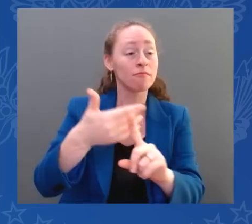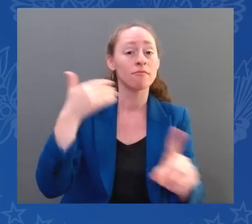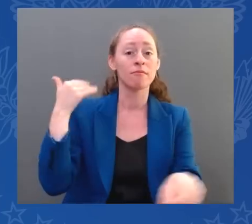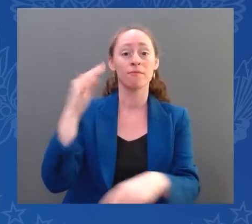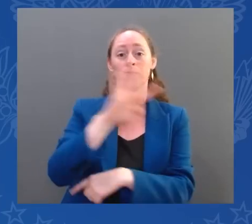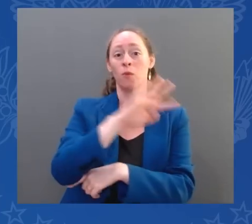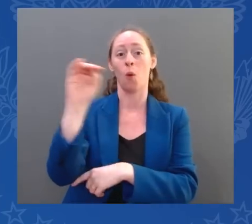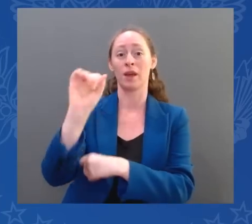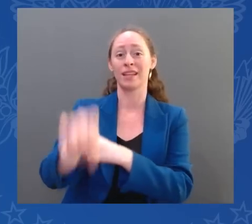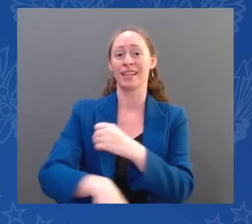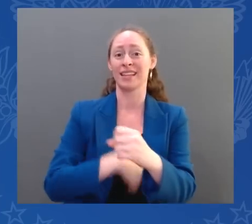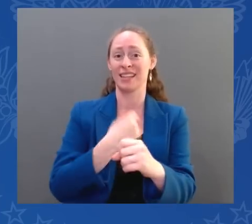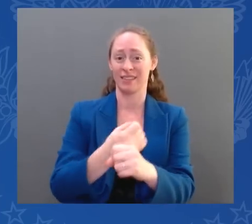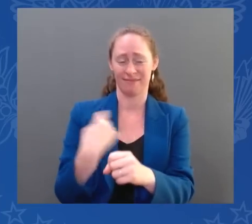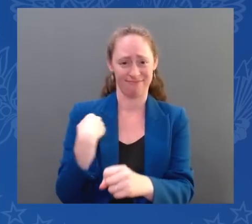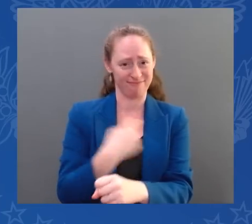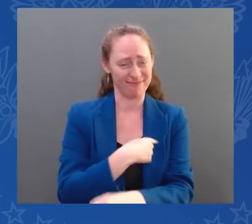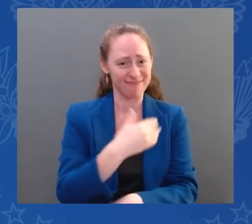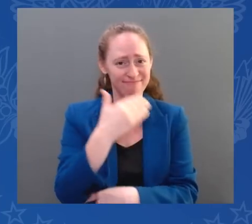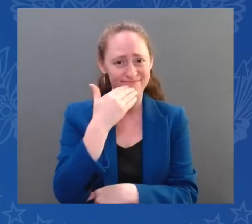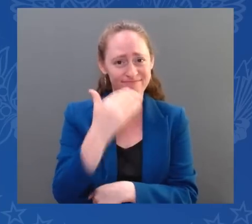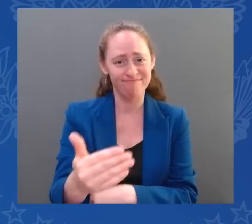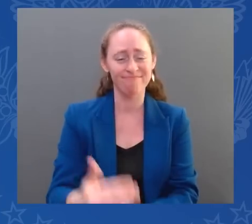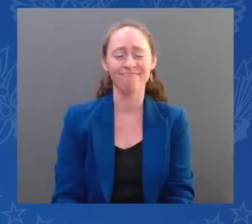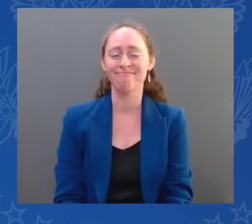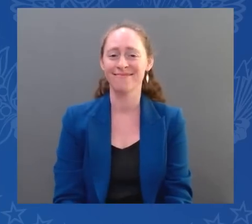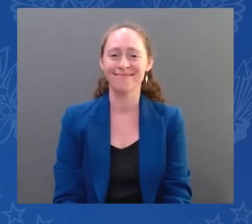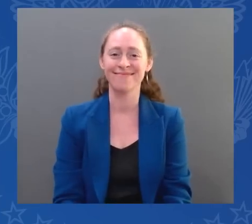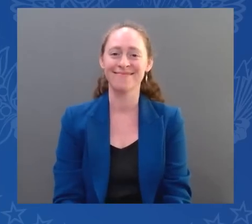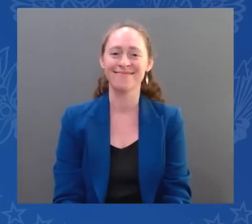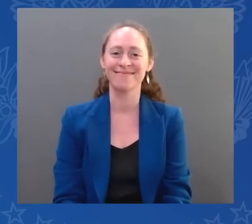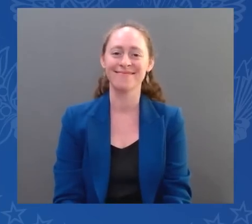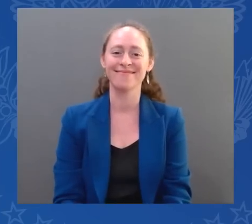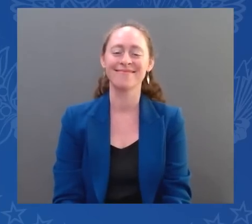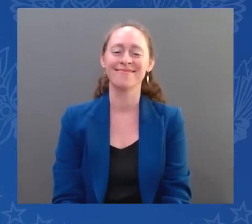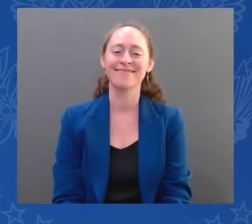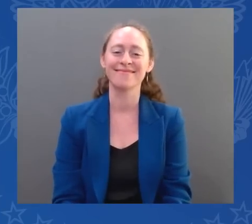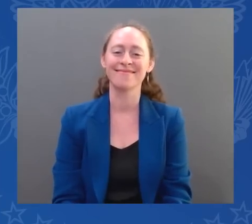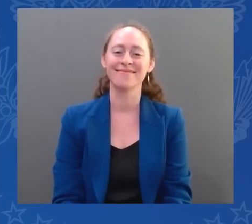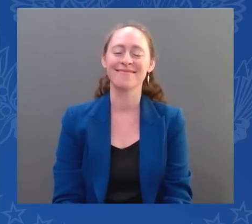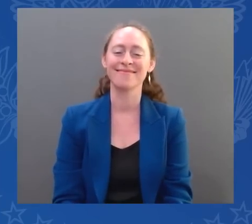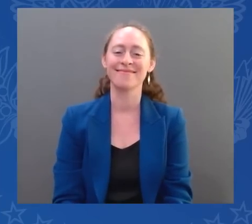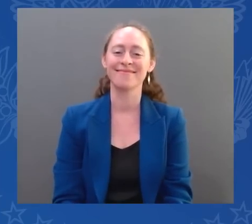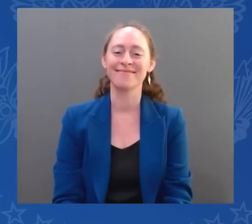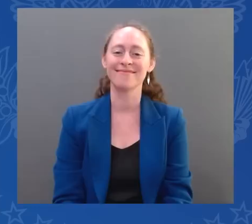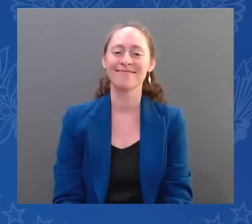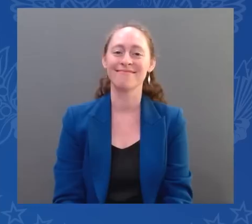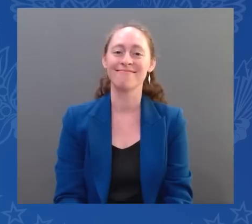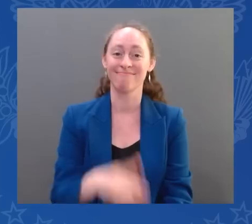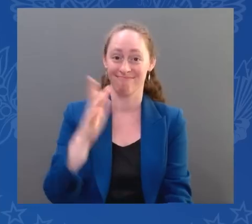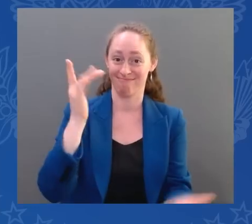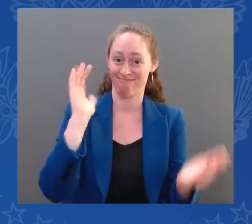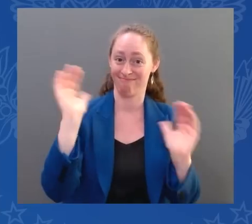we had already added more jobs my first year as President of any president in history, we still added more jobs in the past three months